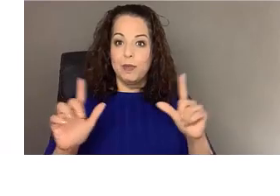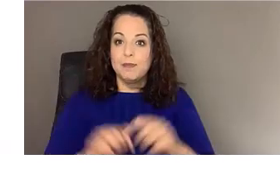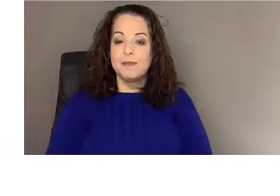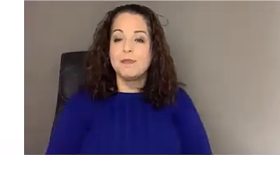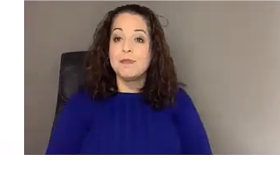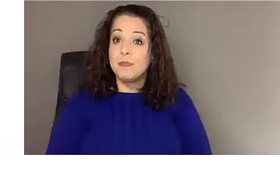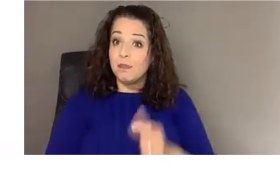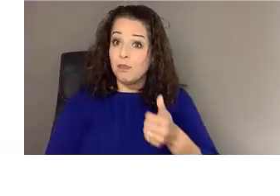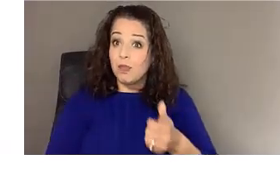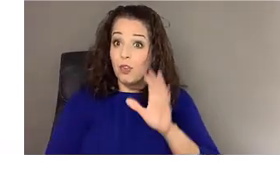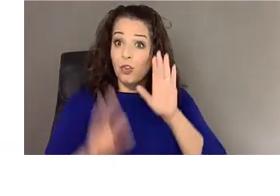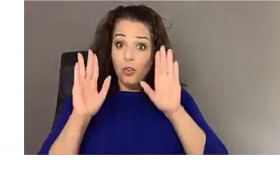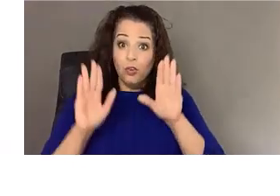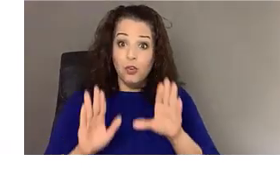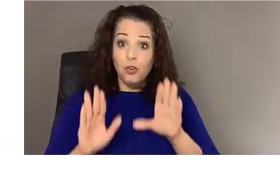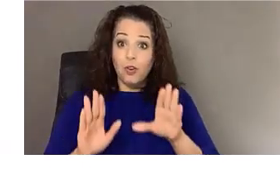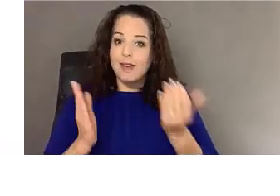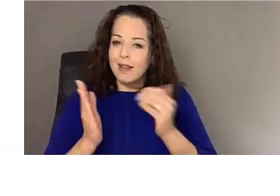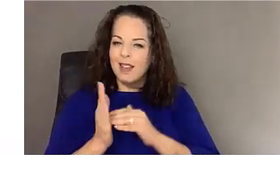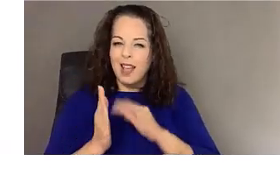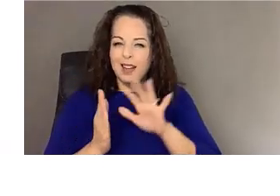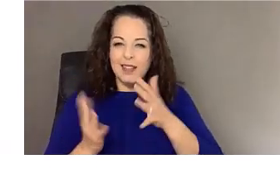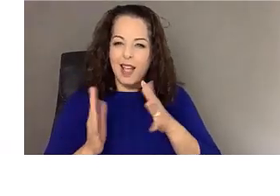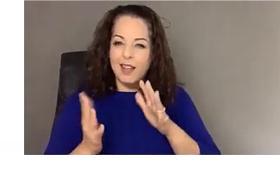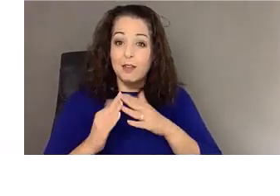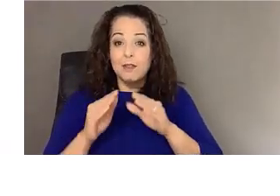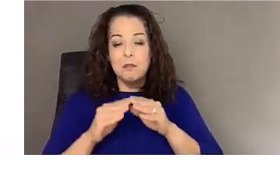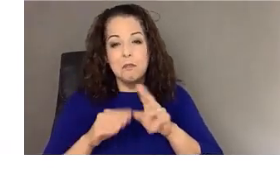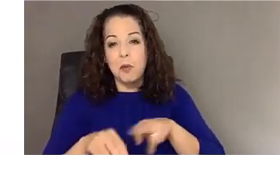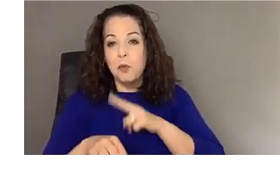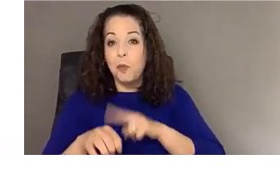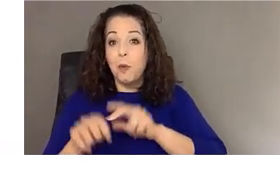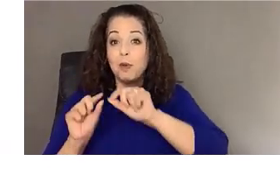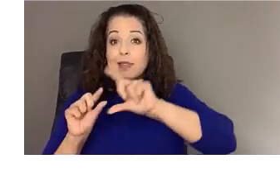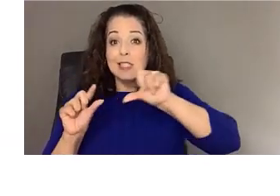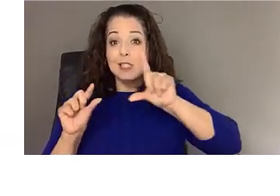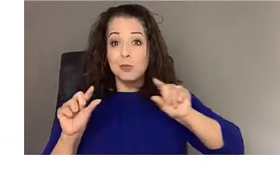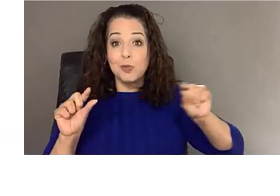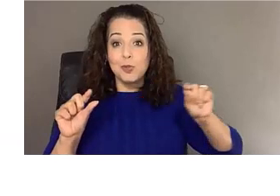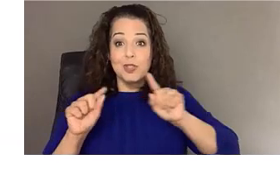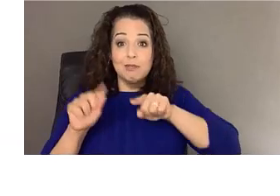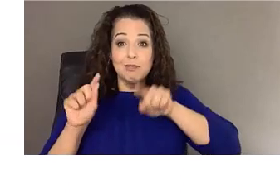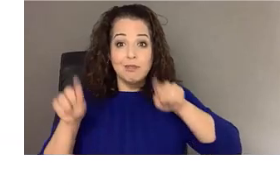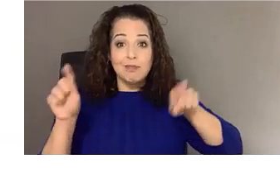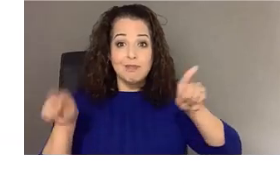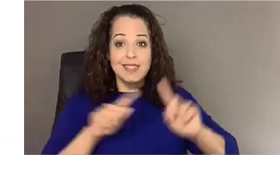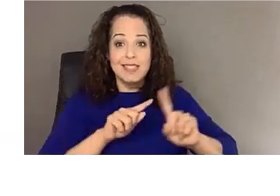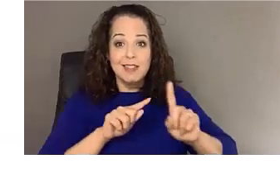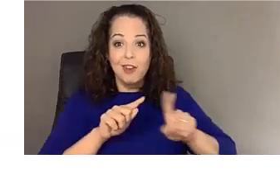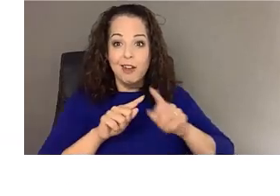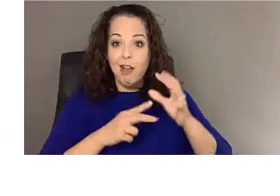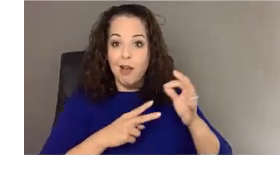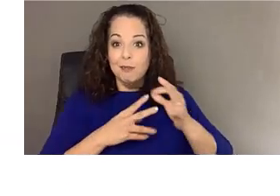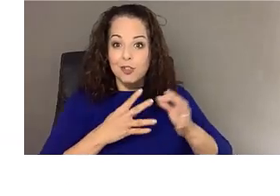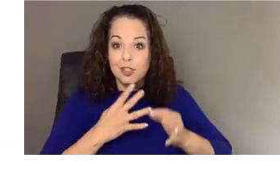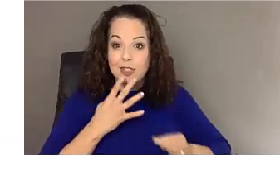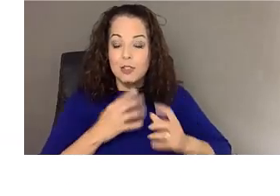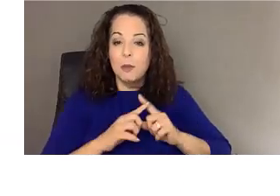It's again kind of normal distribution between all options. But I think the most common ones are